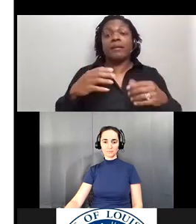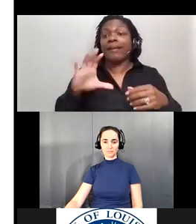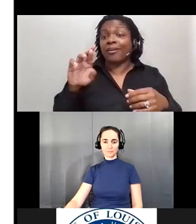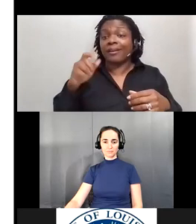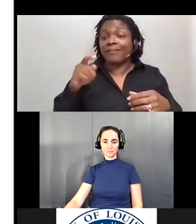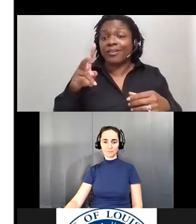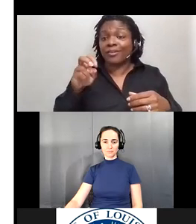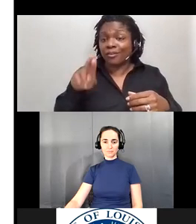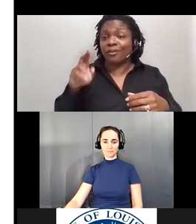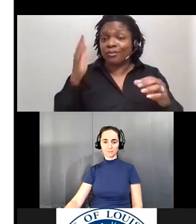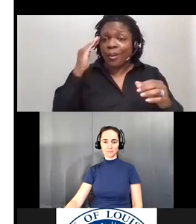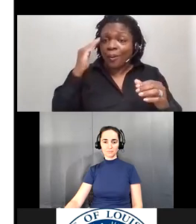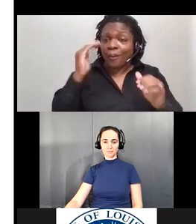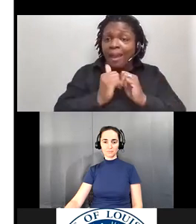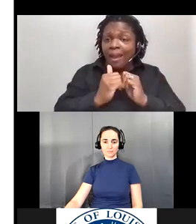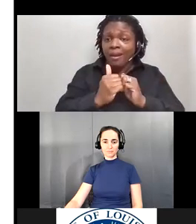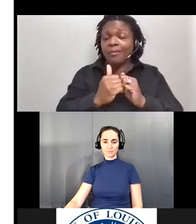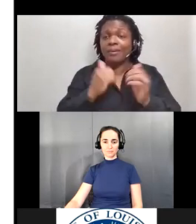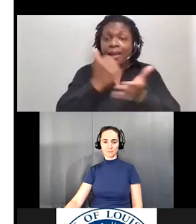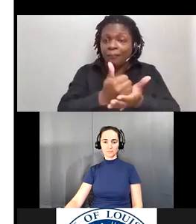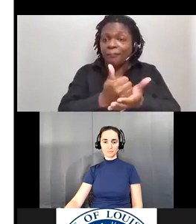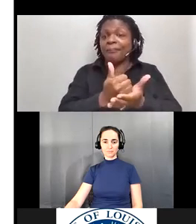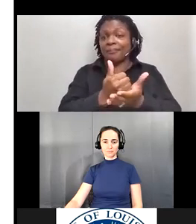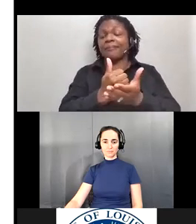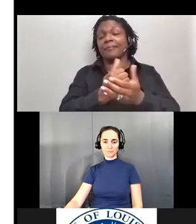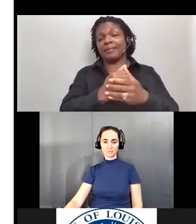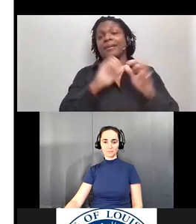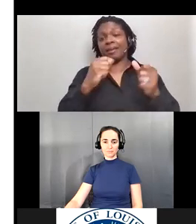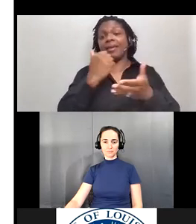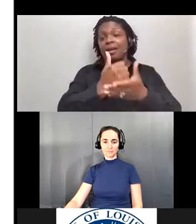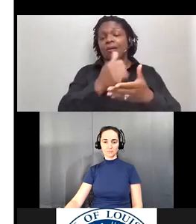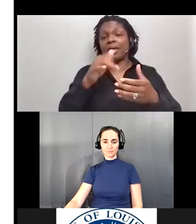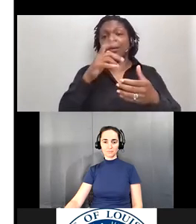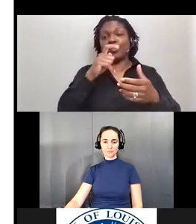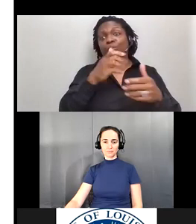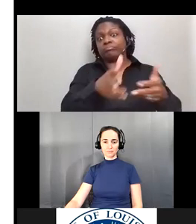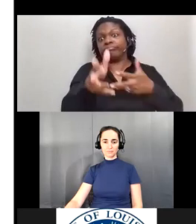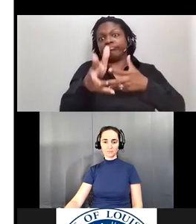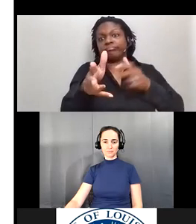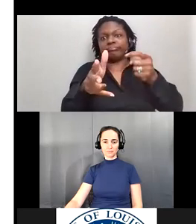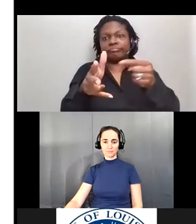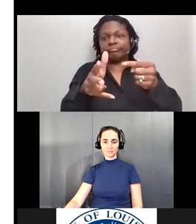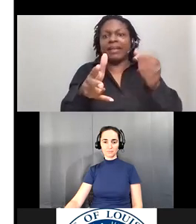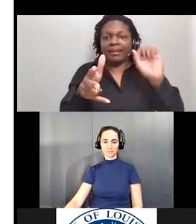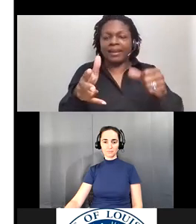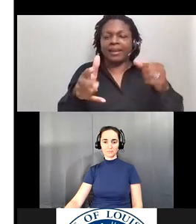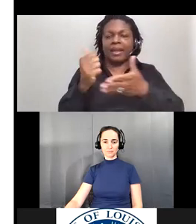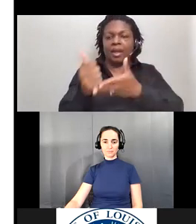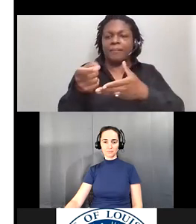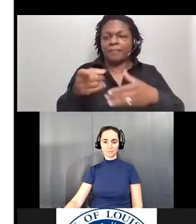that can help the officer out and that can 16:07:36 help the individual out and that's that's very key in our opinion, keeping hands out of your pockets.